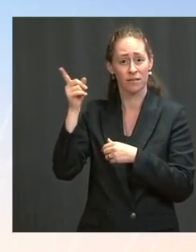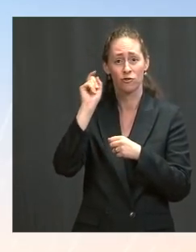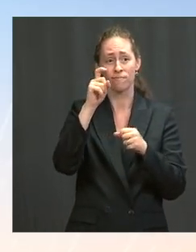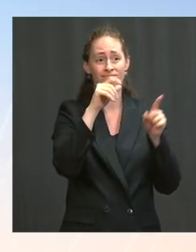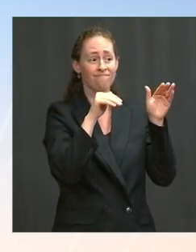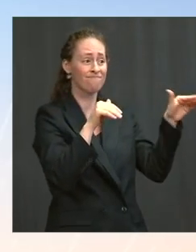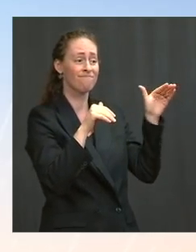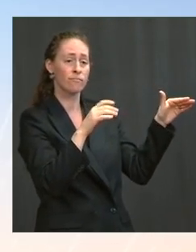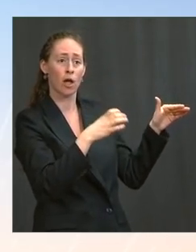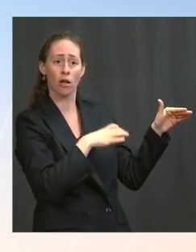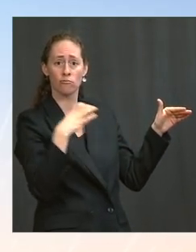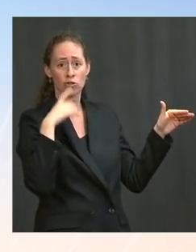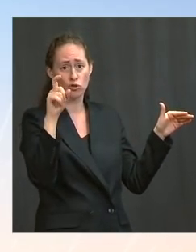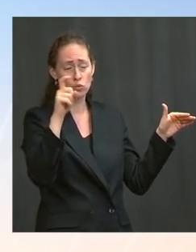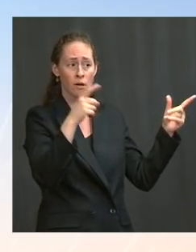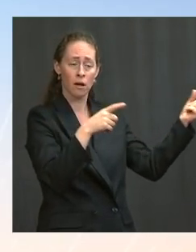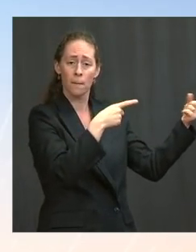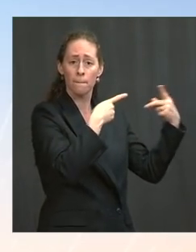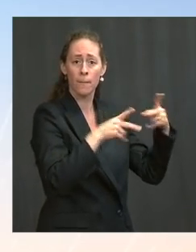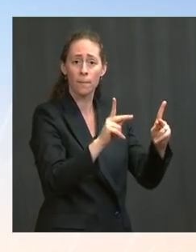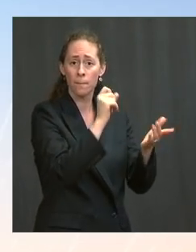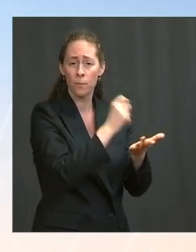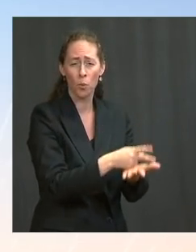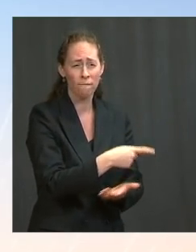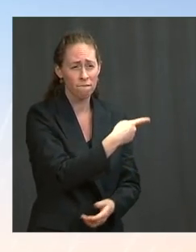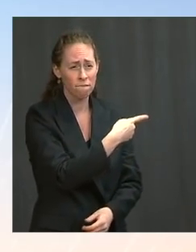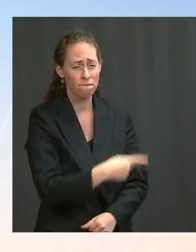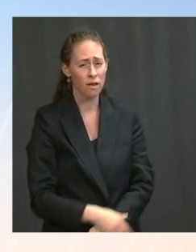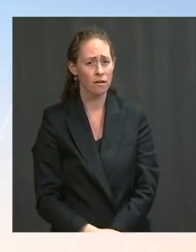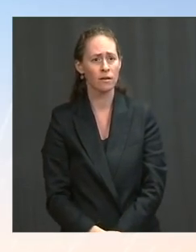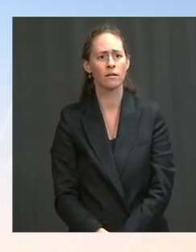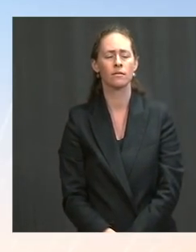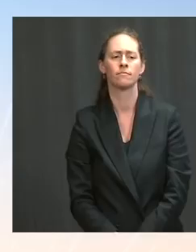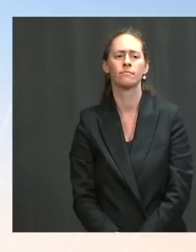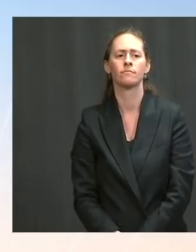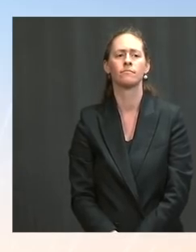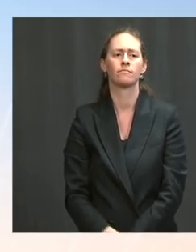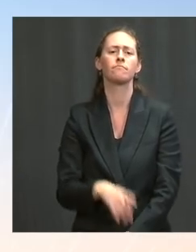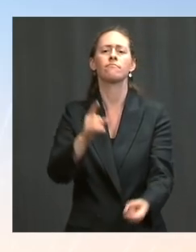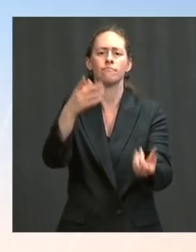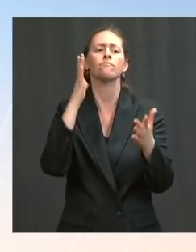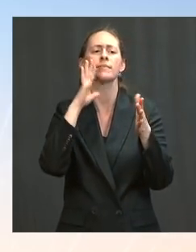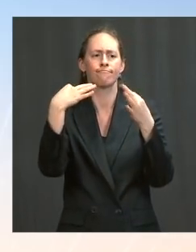about his desire to update and work with Congress -- Senator Kaine and others --